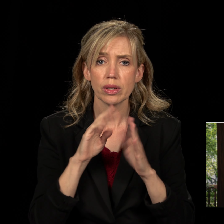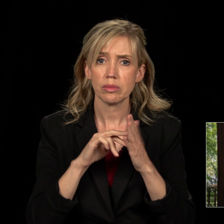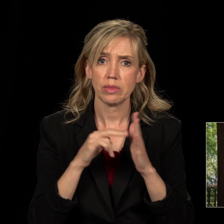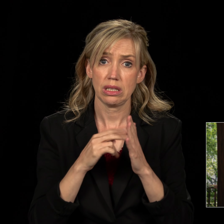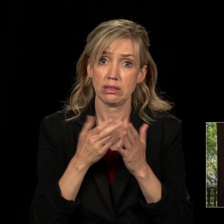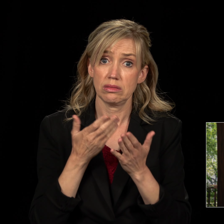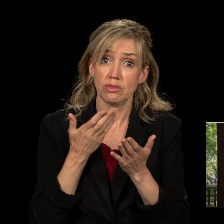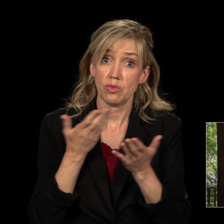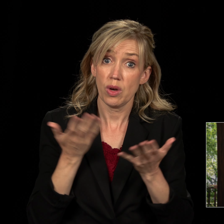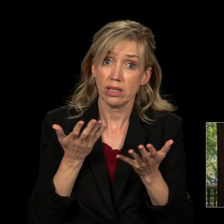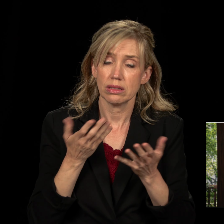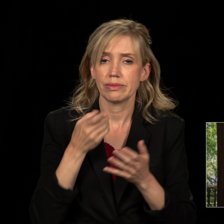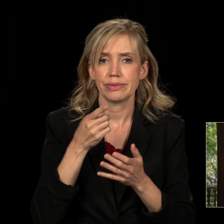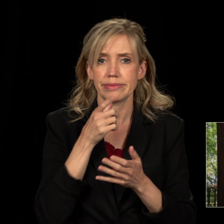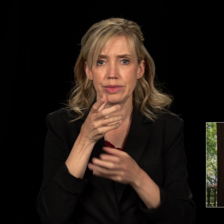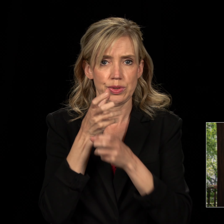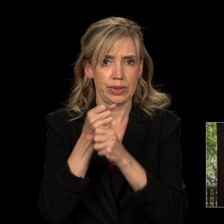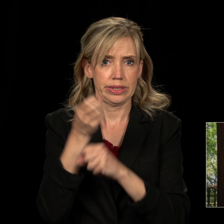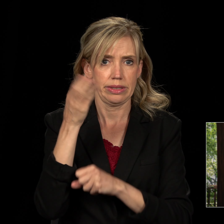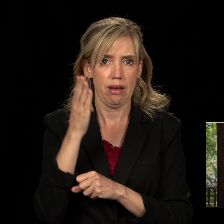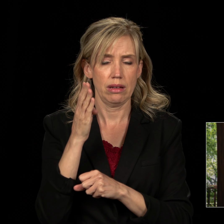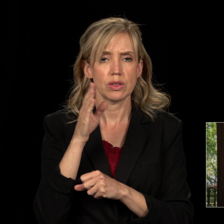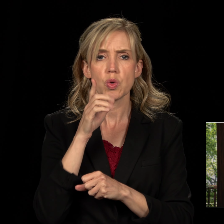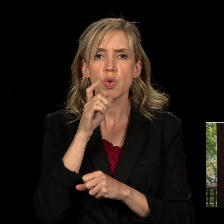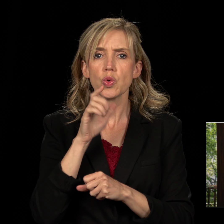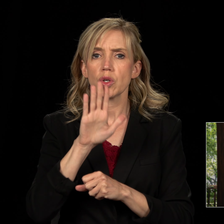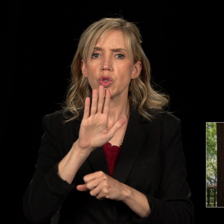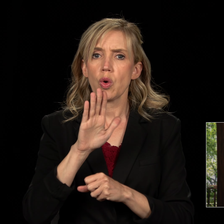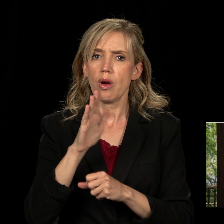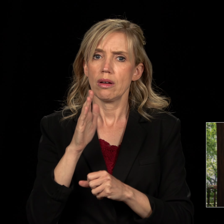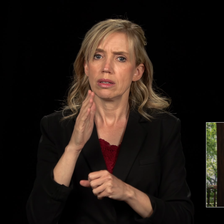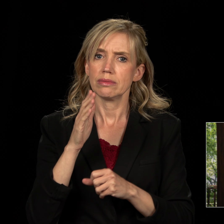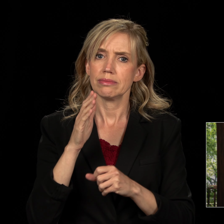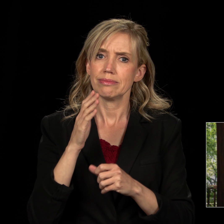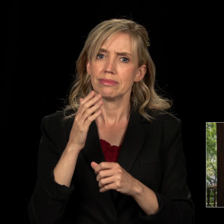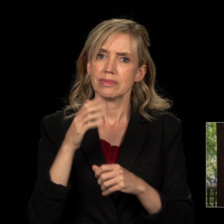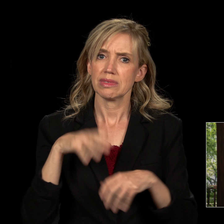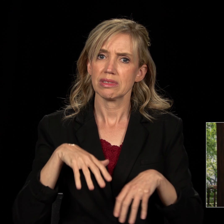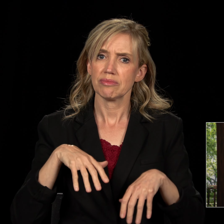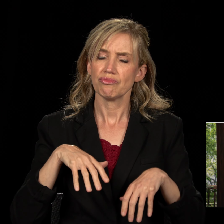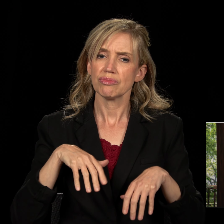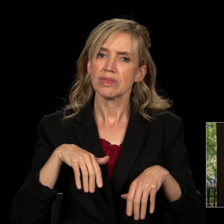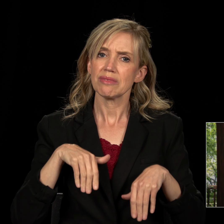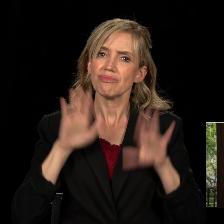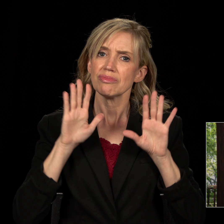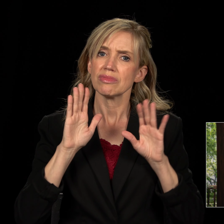that you really don't trust God. Your life is in whose hands? God's hands. He assumes